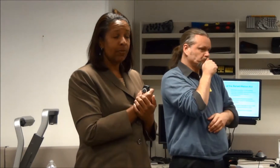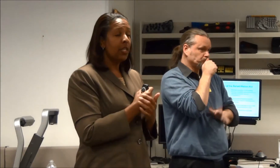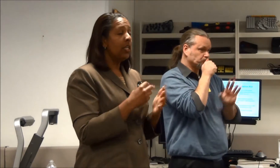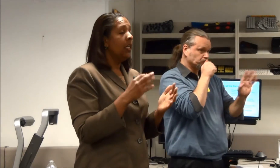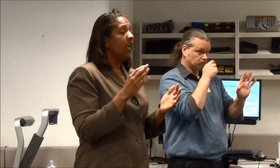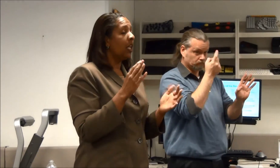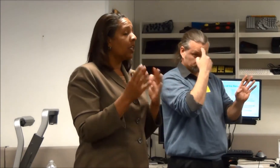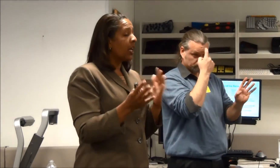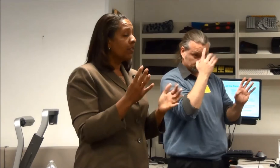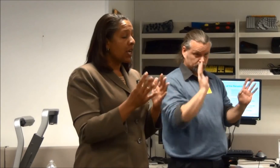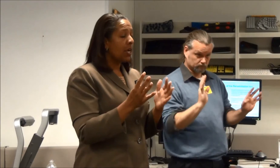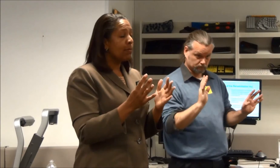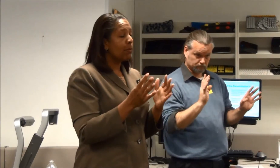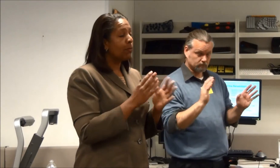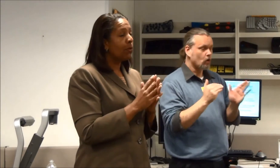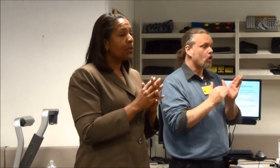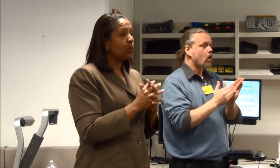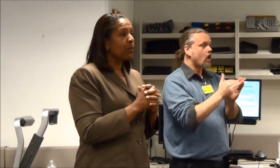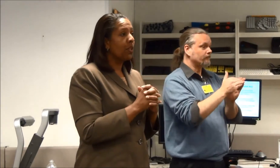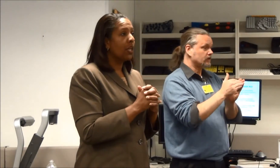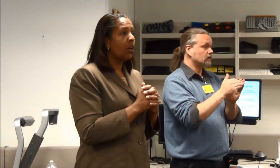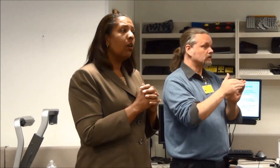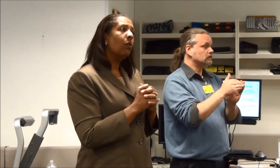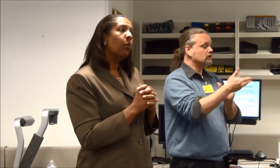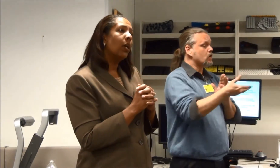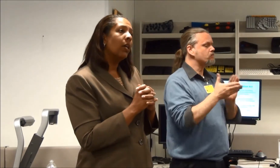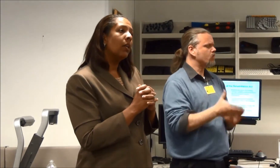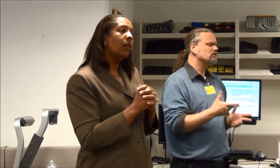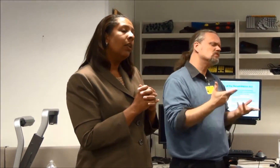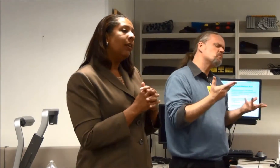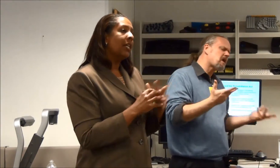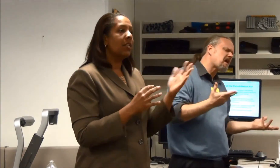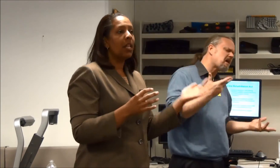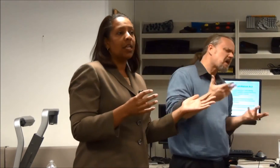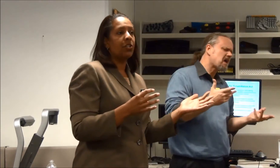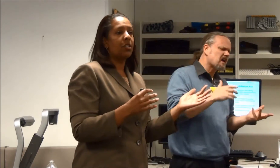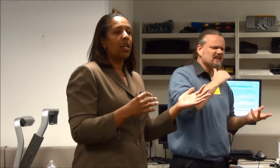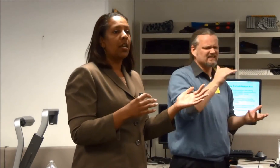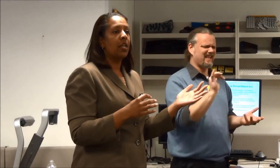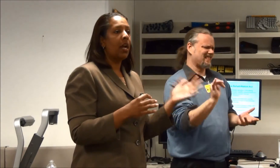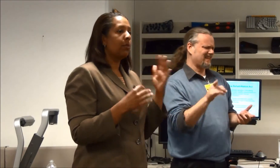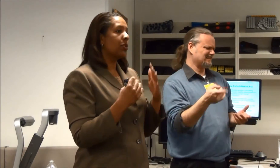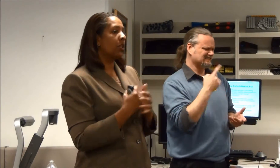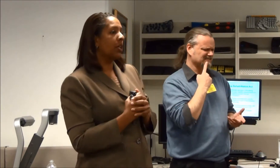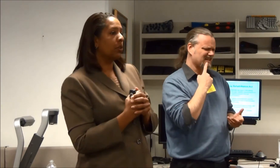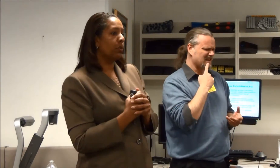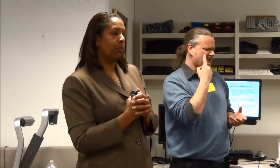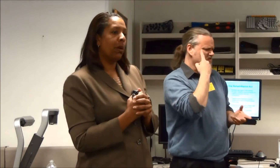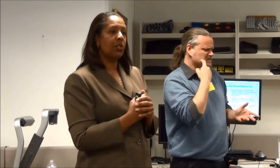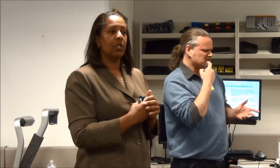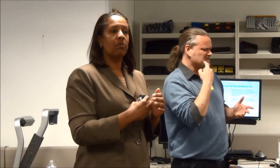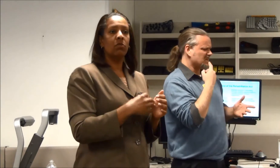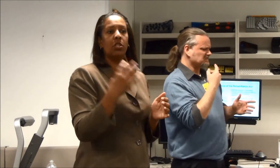Does that make sense? A lot of times employers will think, oh, well, it's not like she said I was just diagnosed with depression.